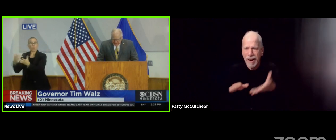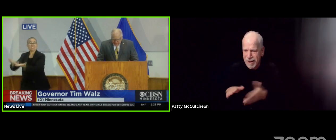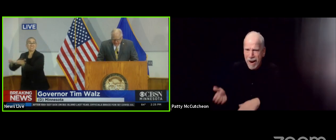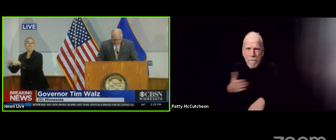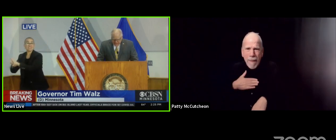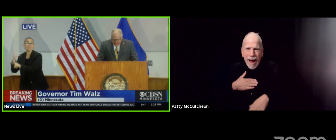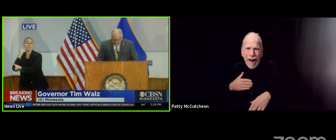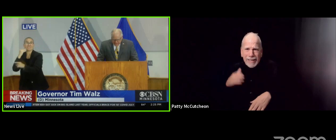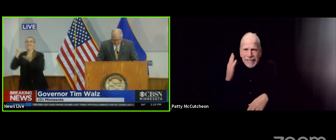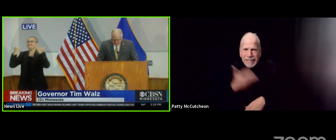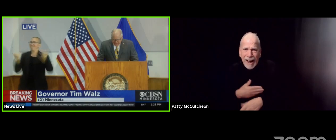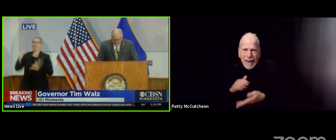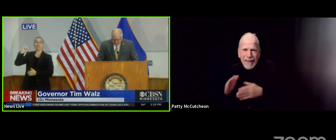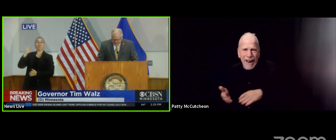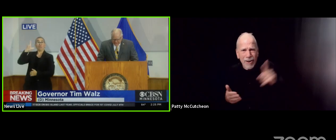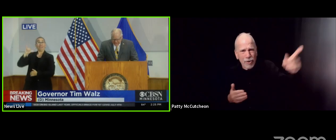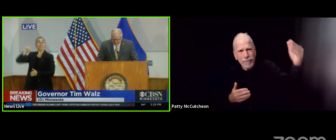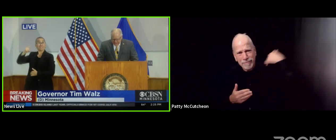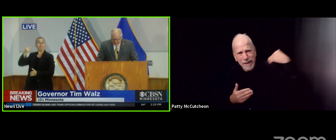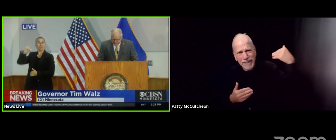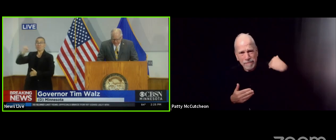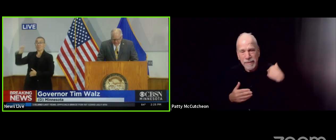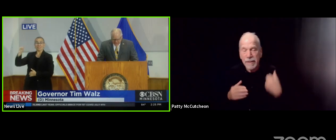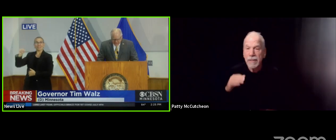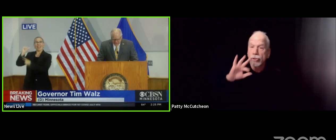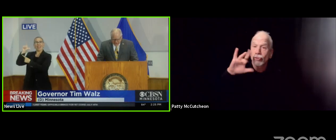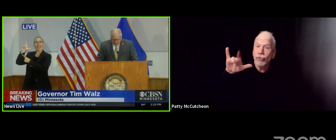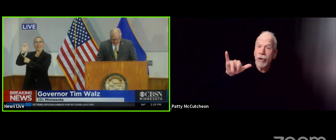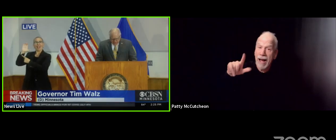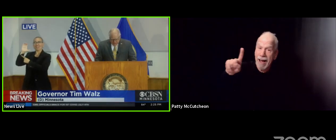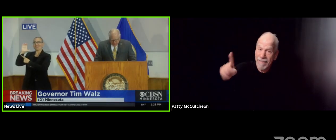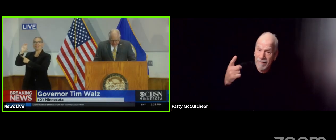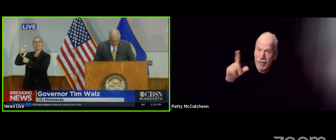AFFORDABILITY ABILITY GOES INTO EFFECT TO PROVIDE A SAFETY NET FOR PEOPLE IN MINNESOTA STRUGGLING TO AFFORD THEIR